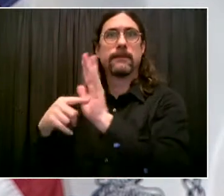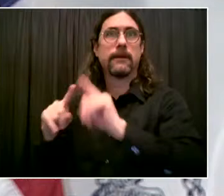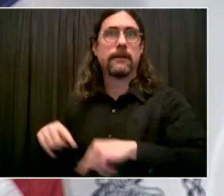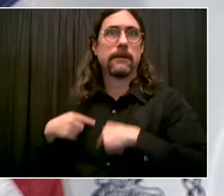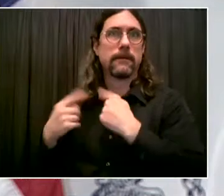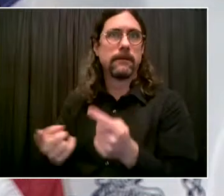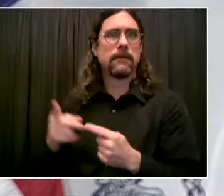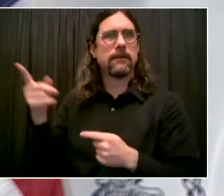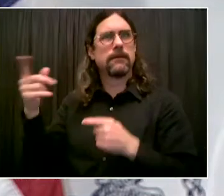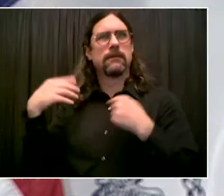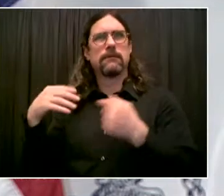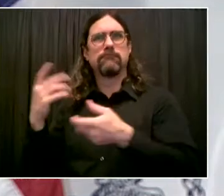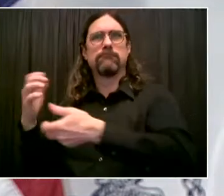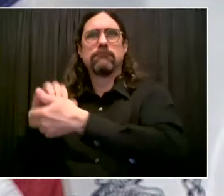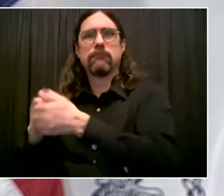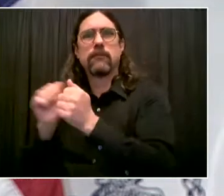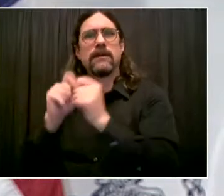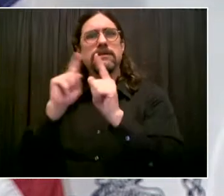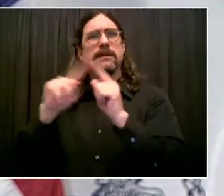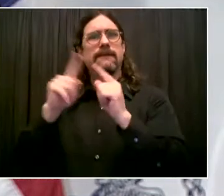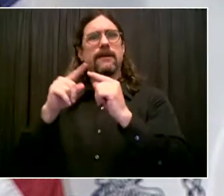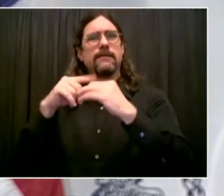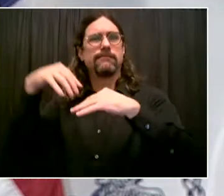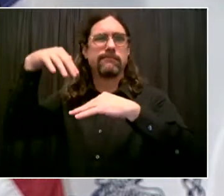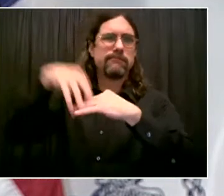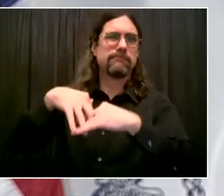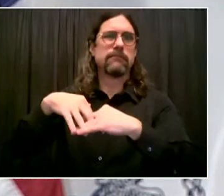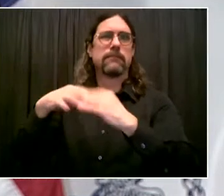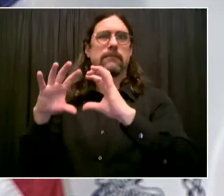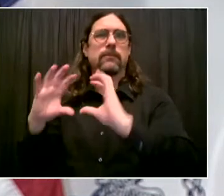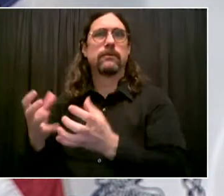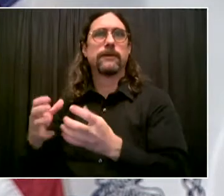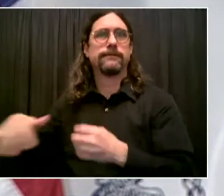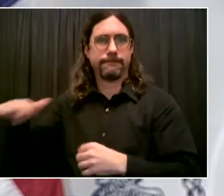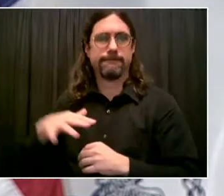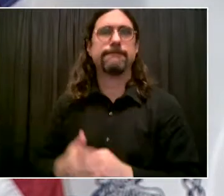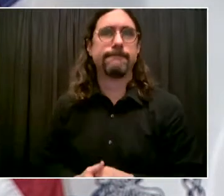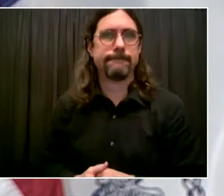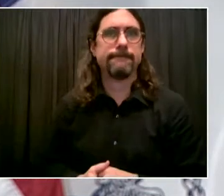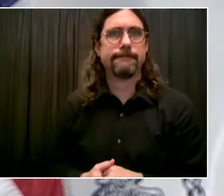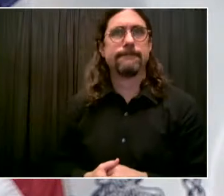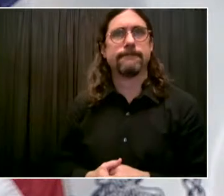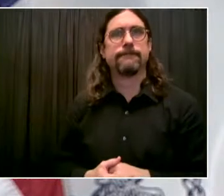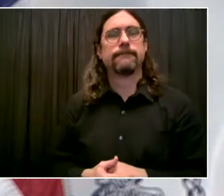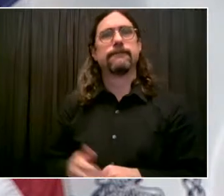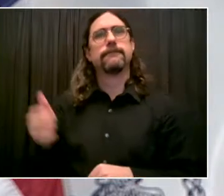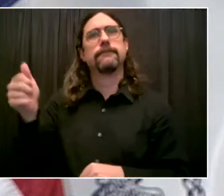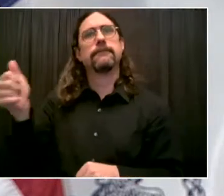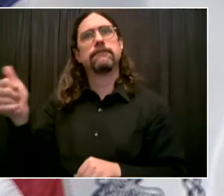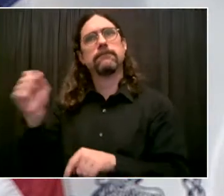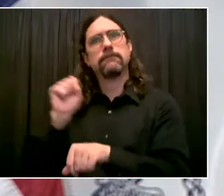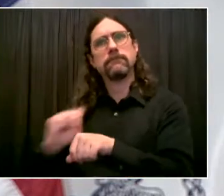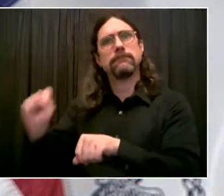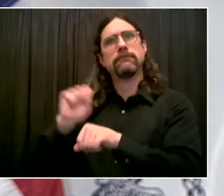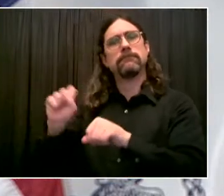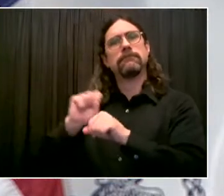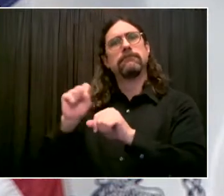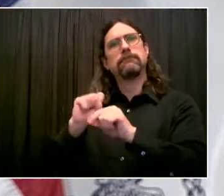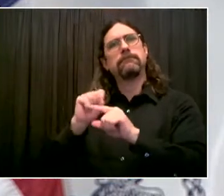AHVEVE SEEN THE EFFICACY SHE HAS PROVIDED IN HER DISTRICT. AS A WORK OF PASSION SHE IS CONNECTED TO